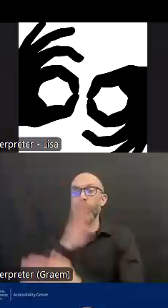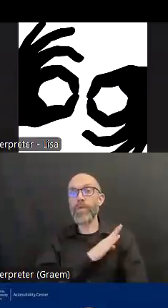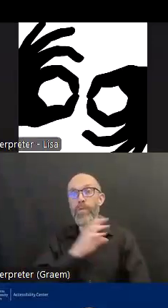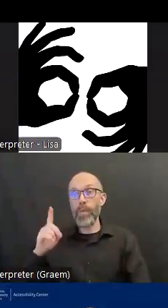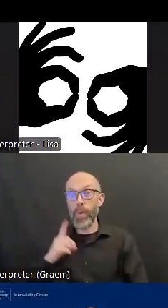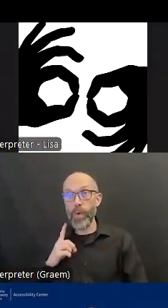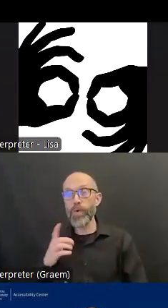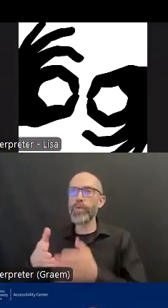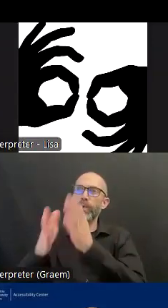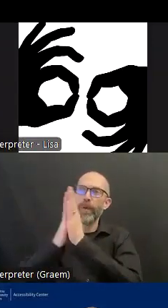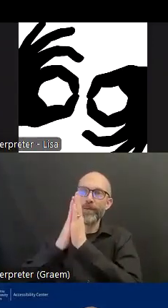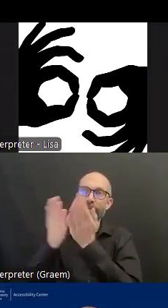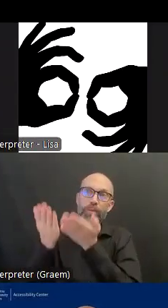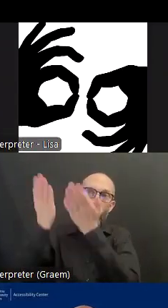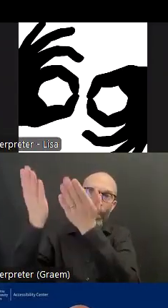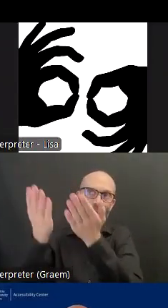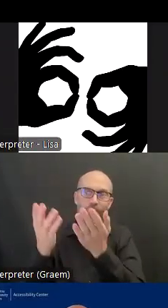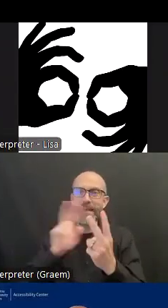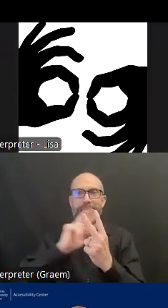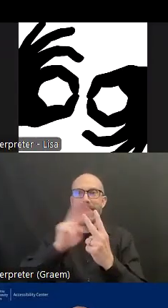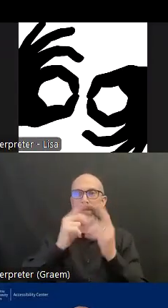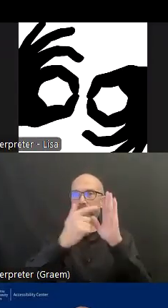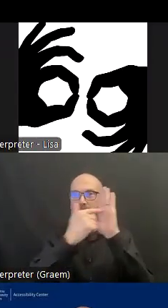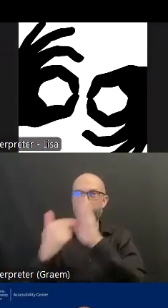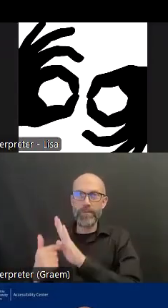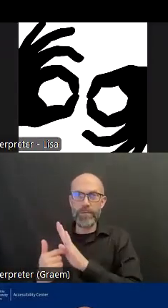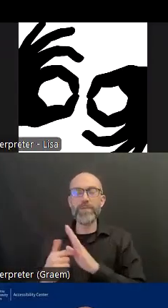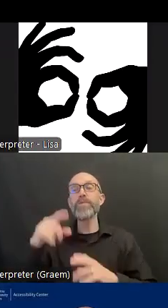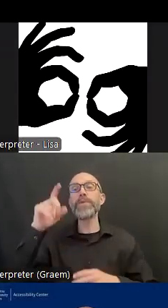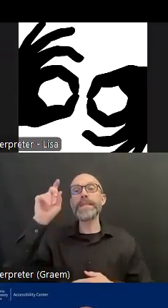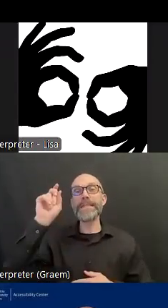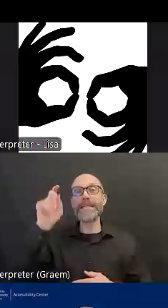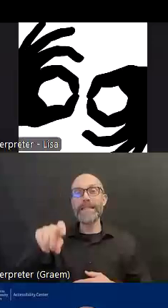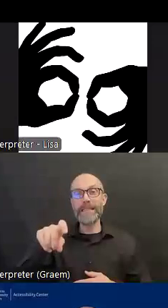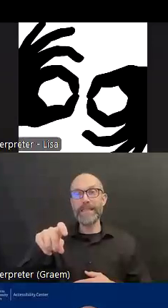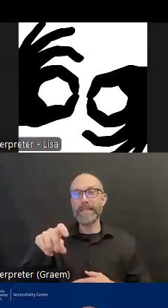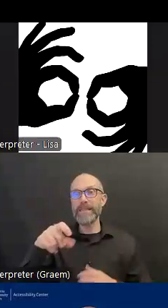But in both of those examples, you just need to make sure that any of those procurement